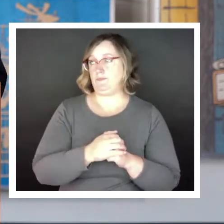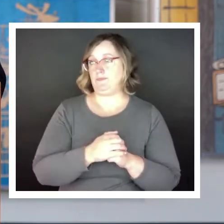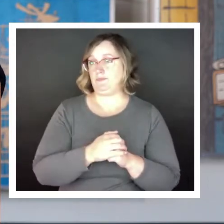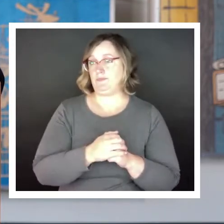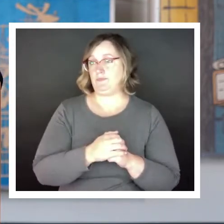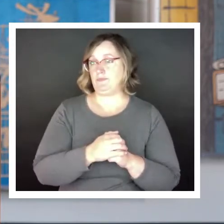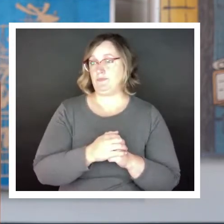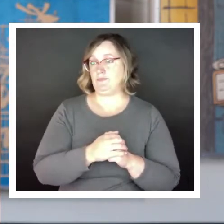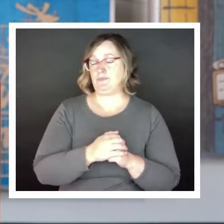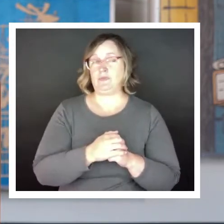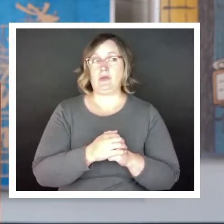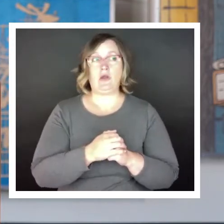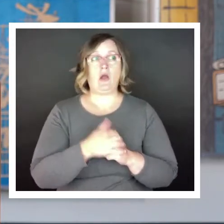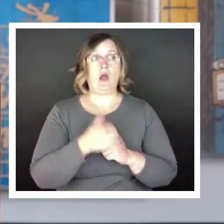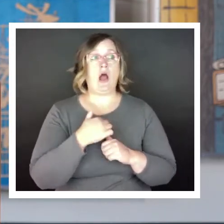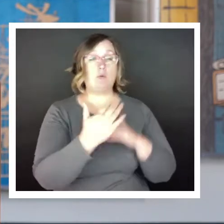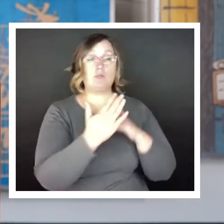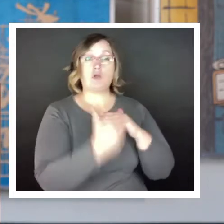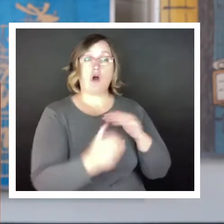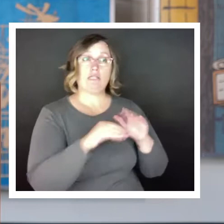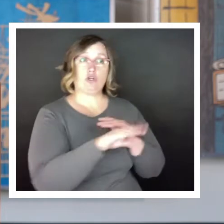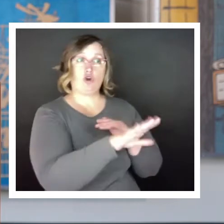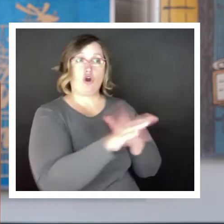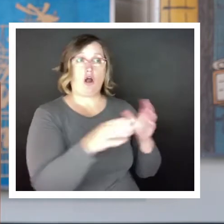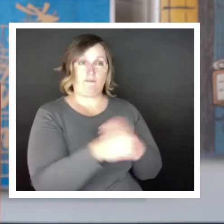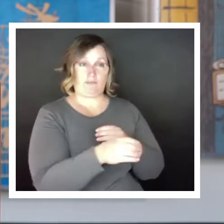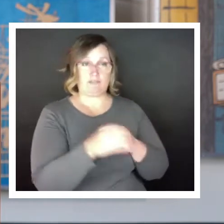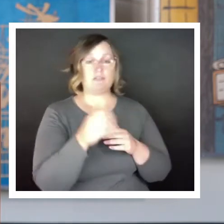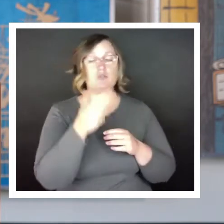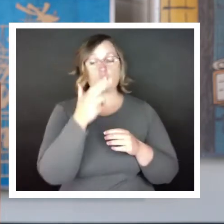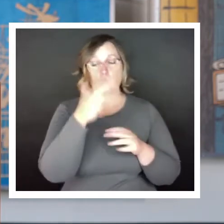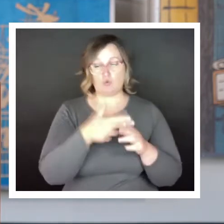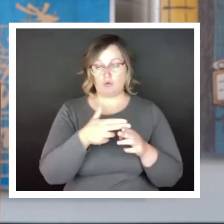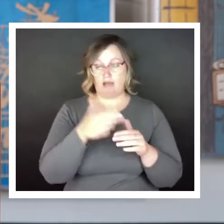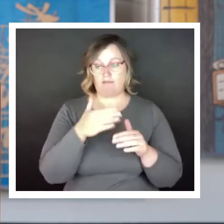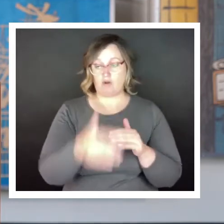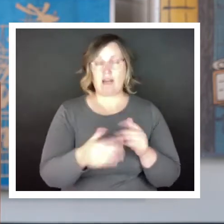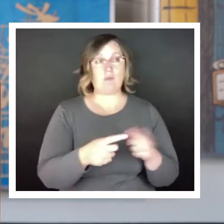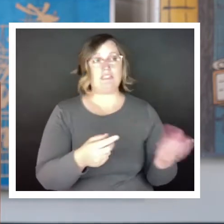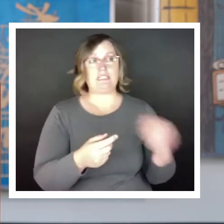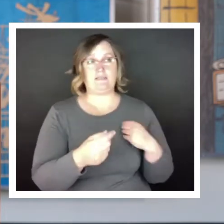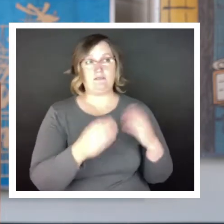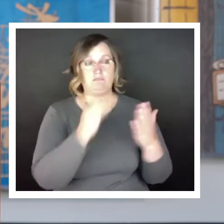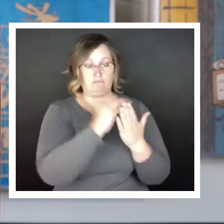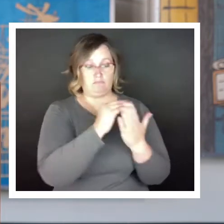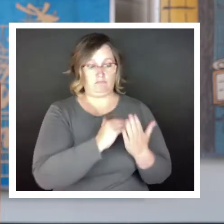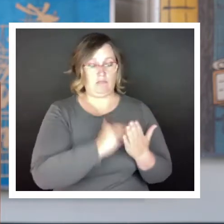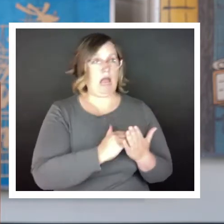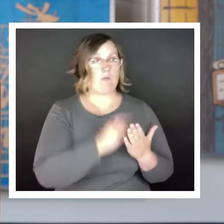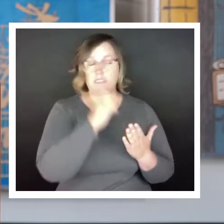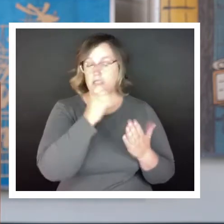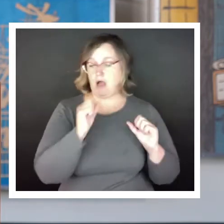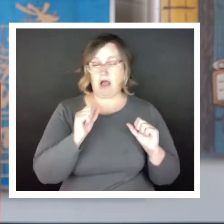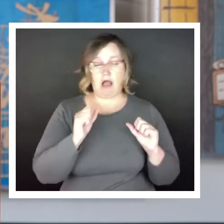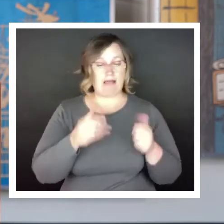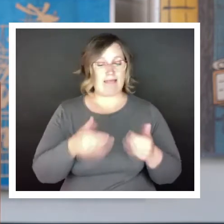I was called into her office soon after, and I was given a new set of directives. I was no longer allowed to speak any words publicly